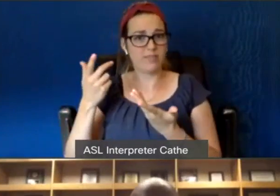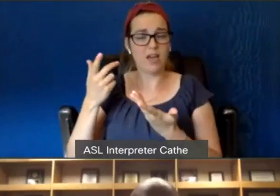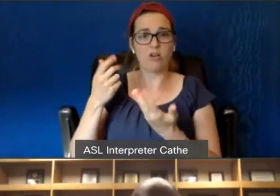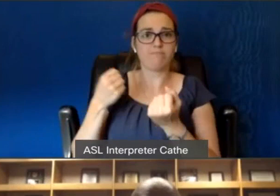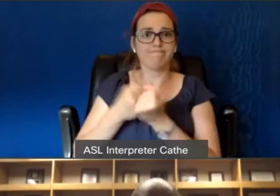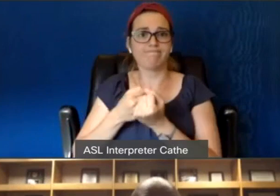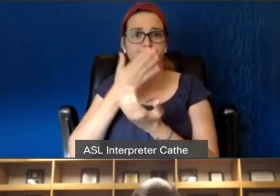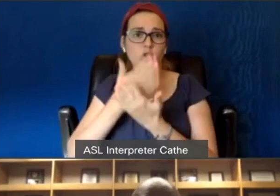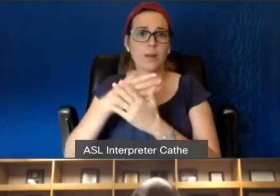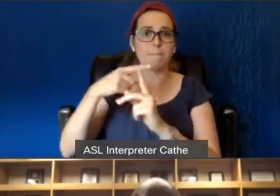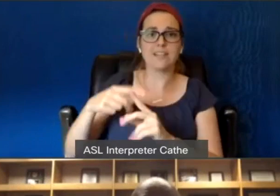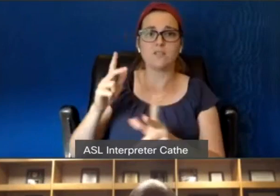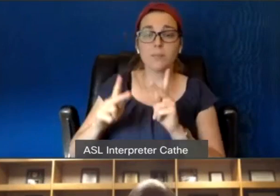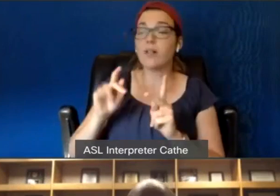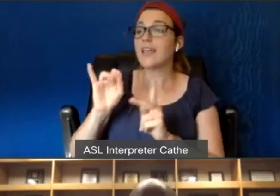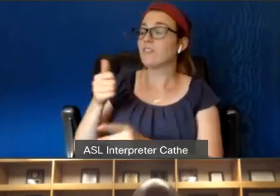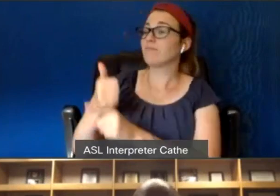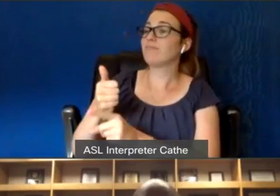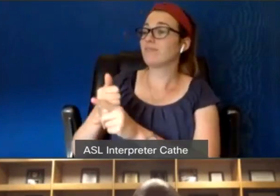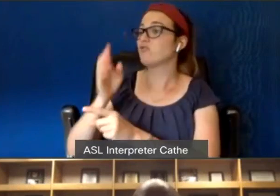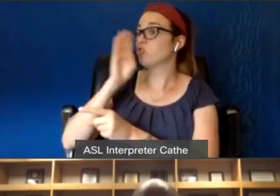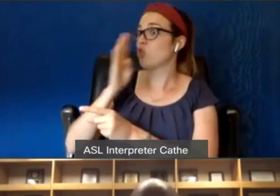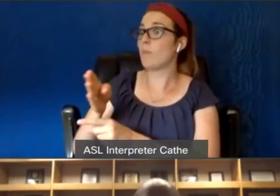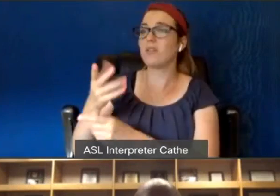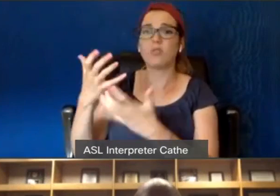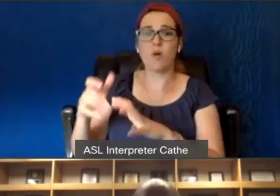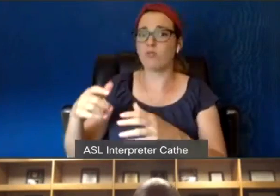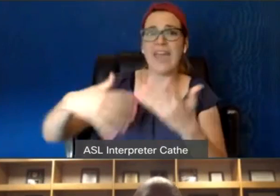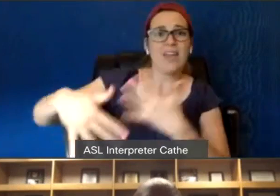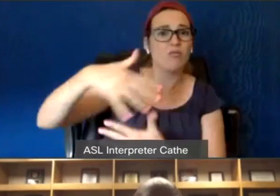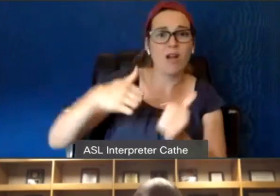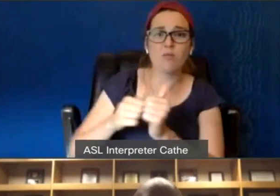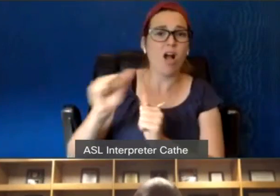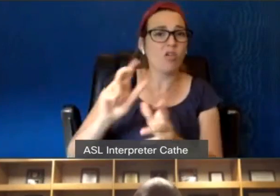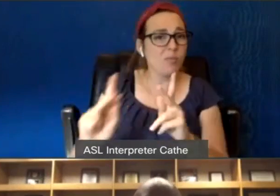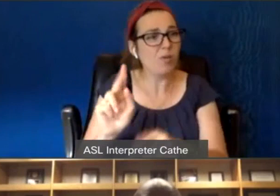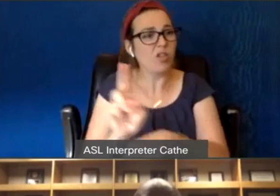with people that are using, you know, you don't want that desire or that temptation around them.